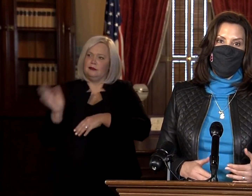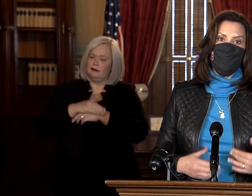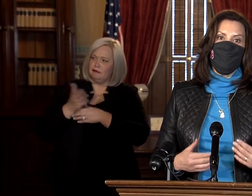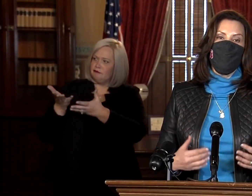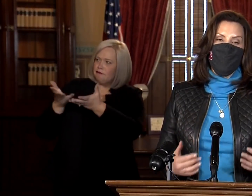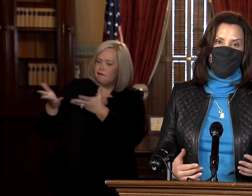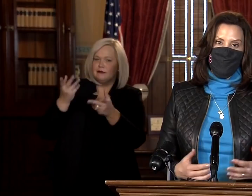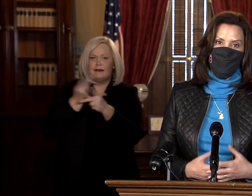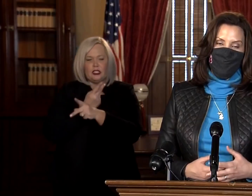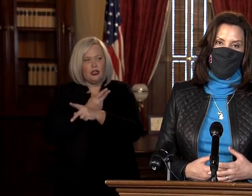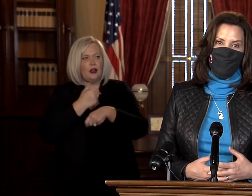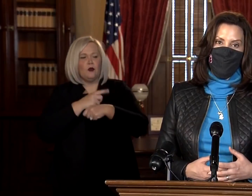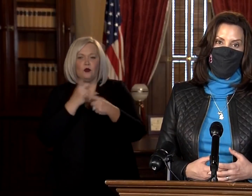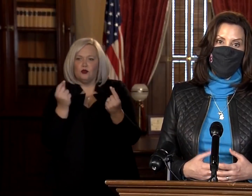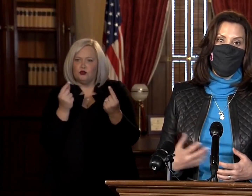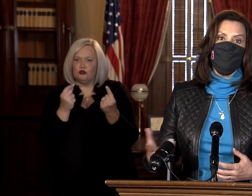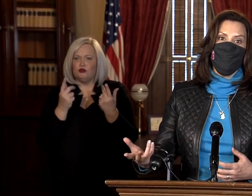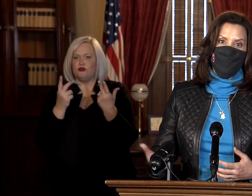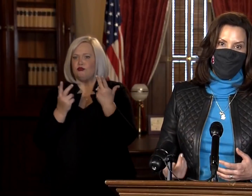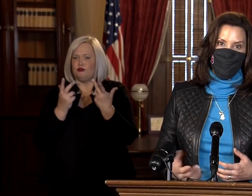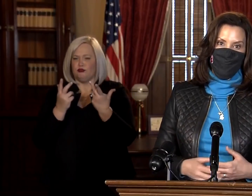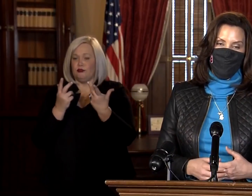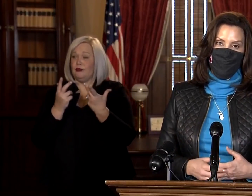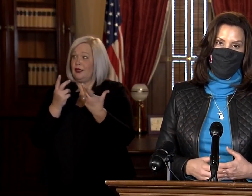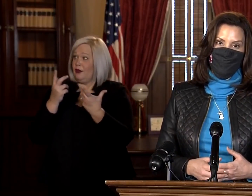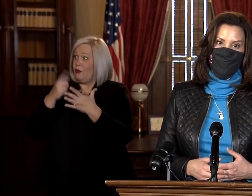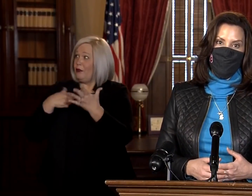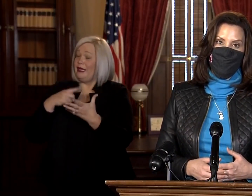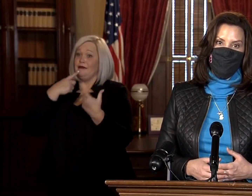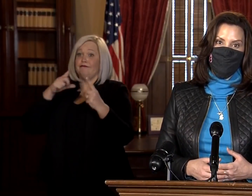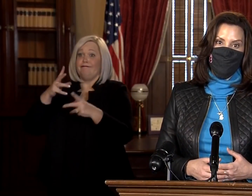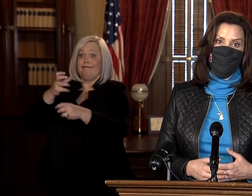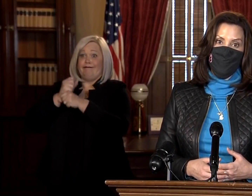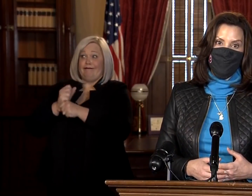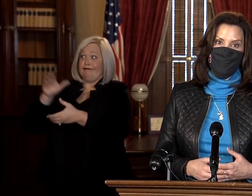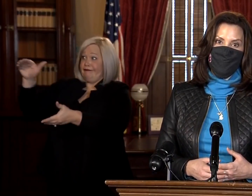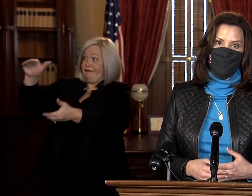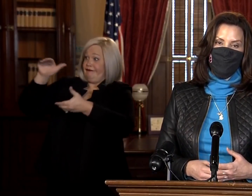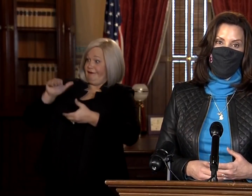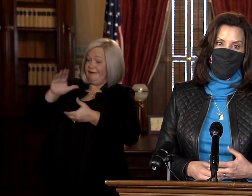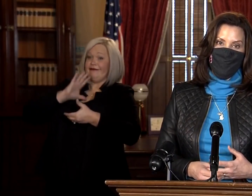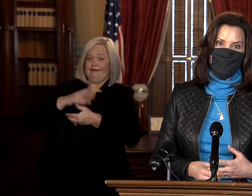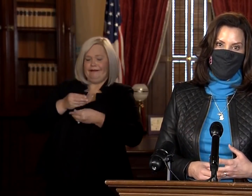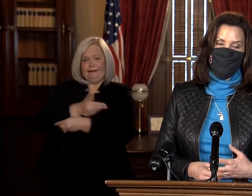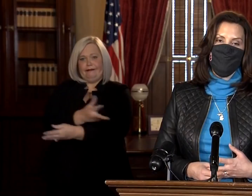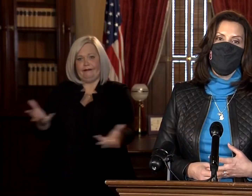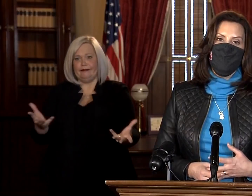are working at all hours of the day to make sure that we are day to make sure that we are building upon what we do get building upon what we do get from the federal government so